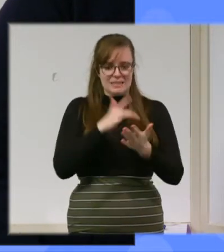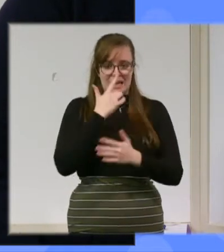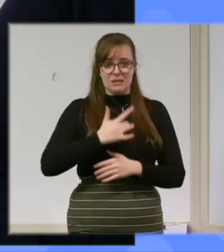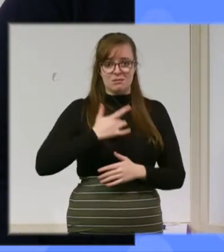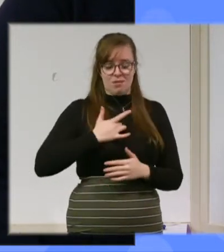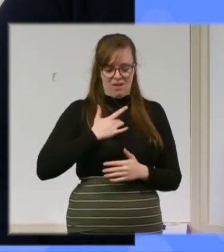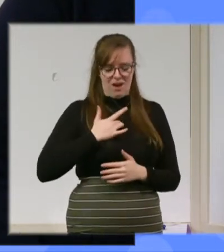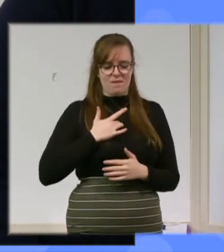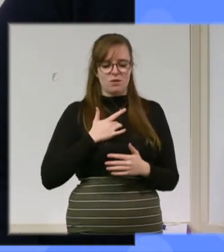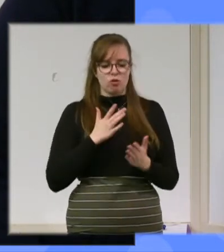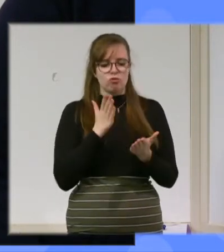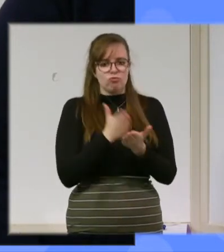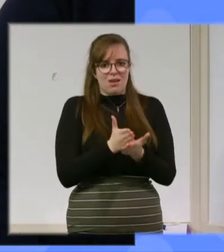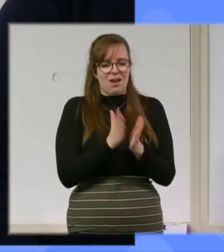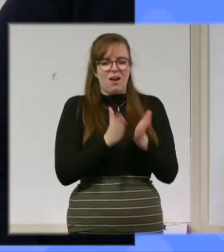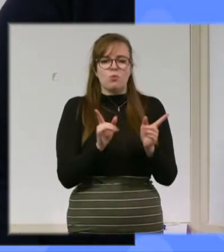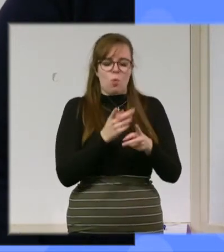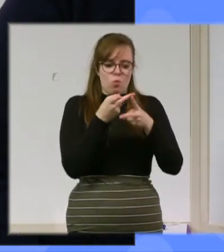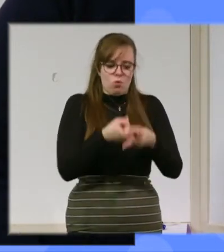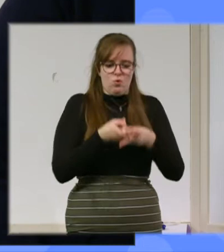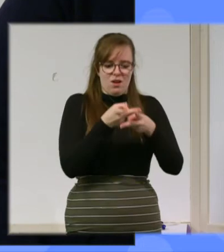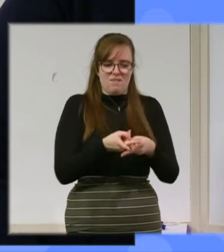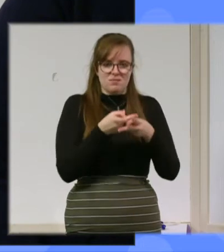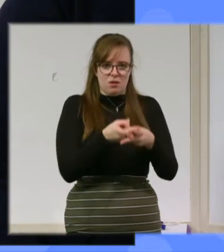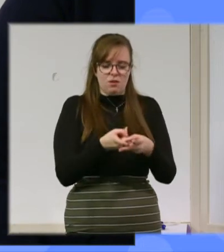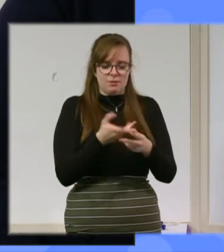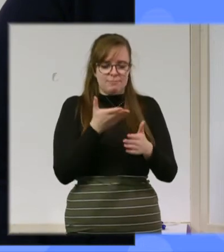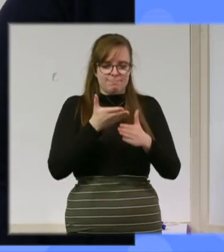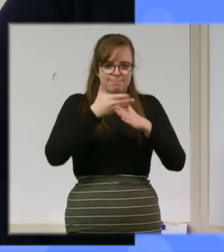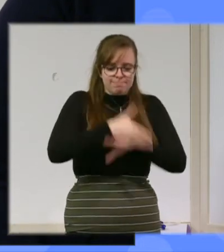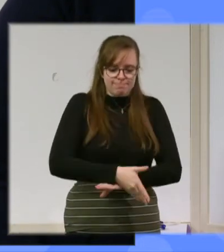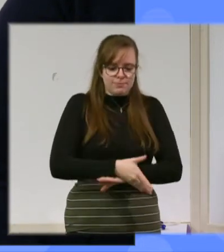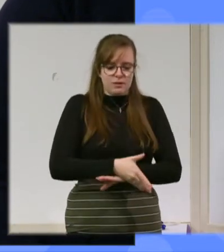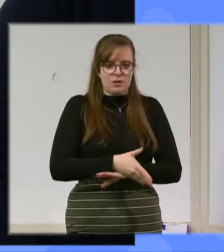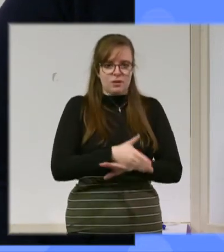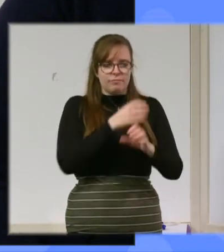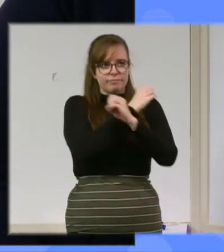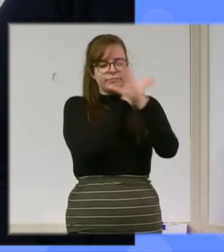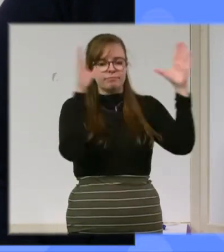we have to look after that I'm constantly we imagine and I think you